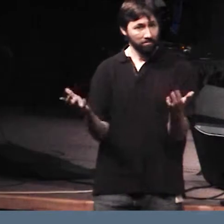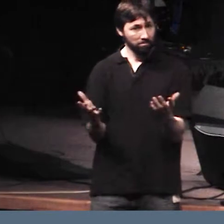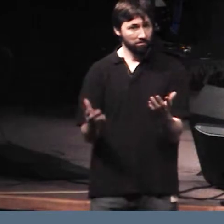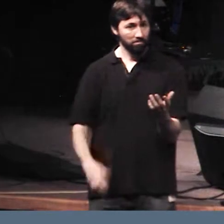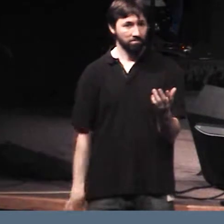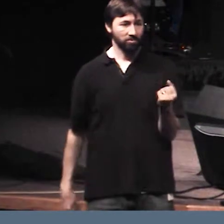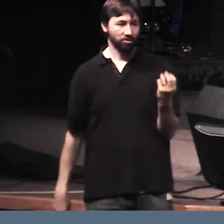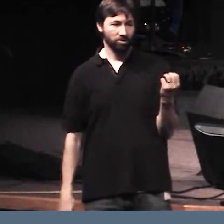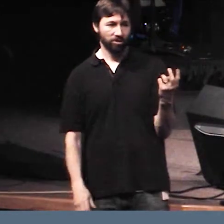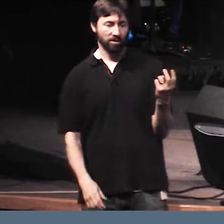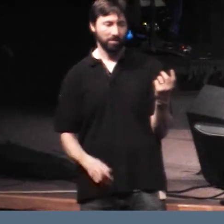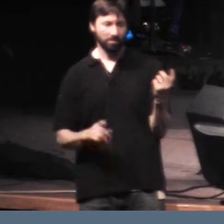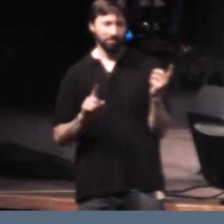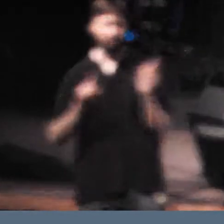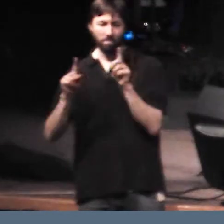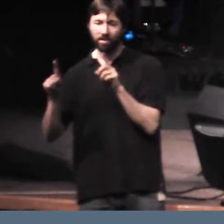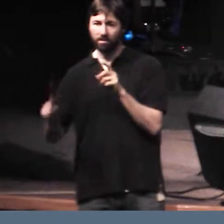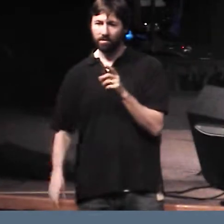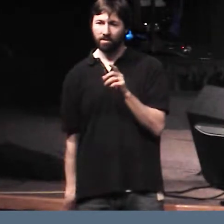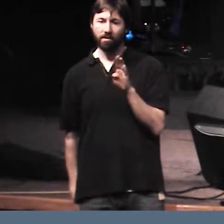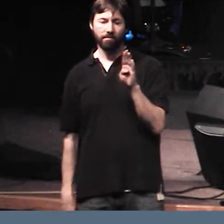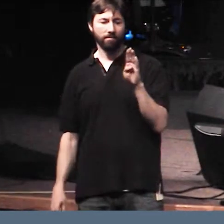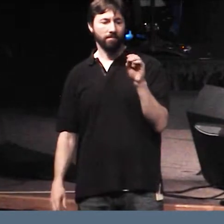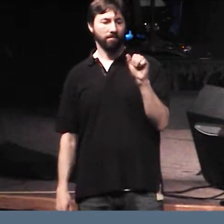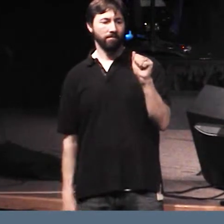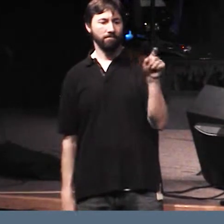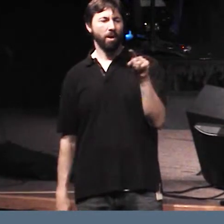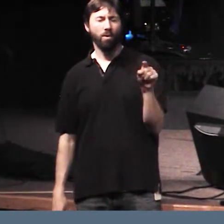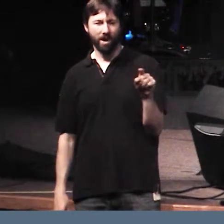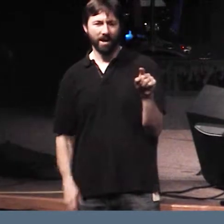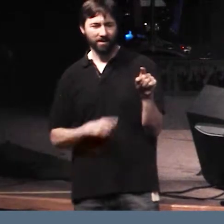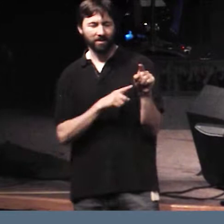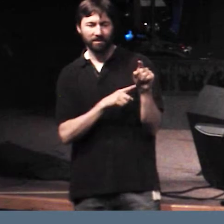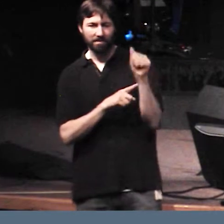she happens into the field of Boaz, now let me tell you a little bit about Boaz